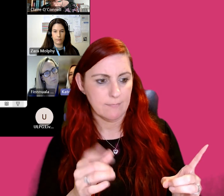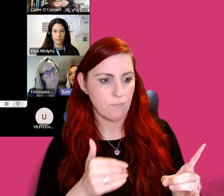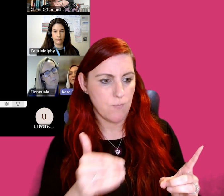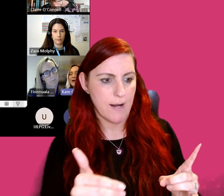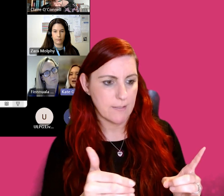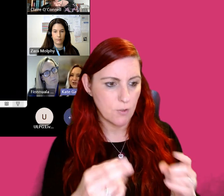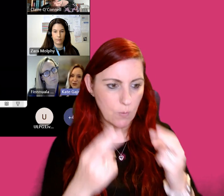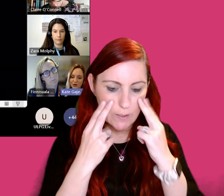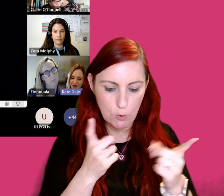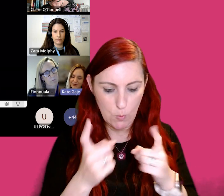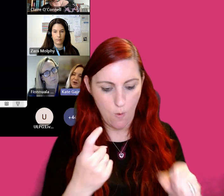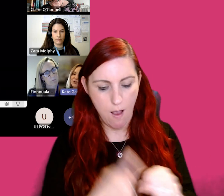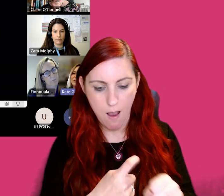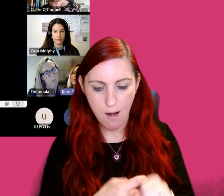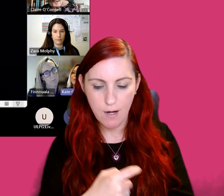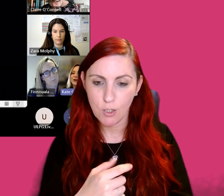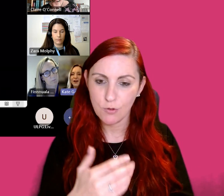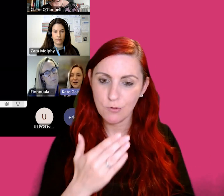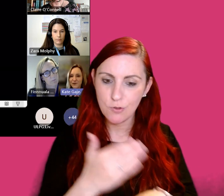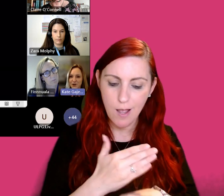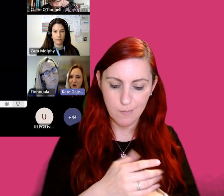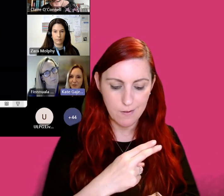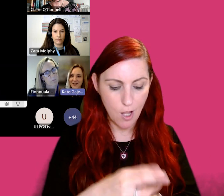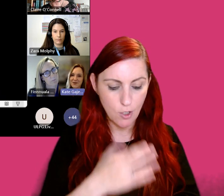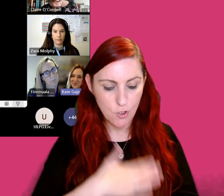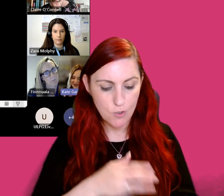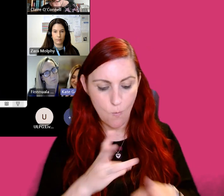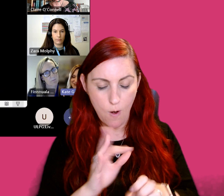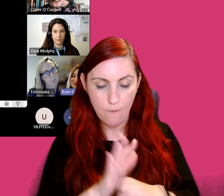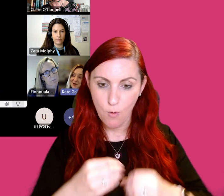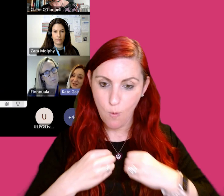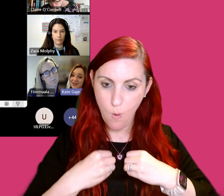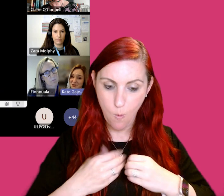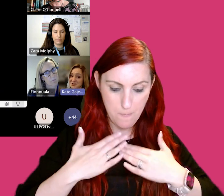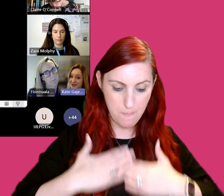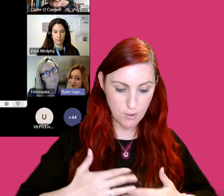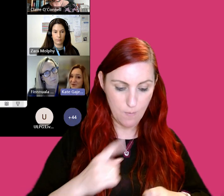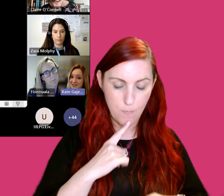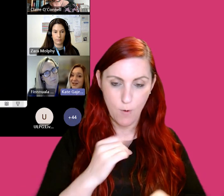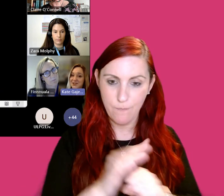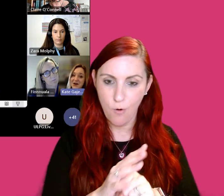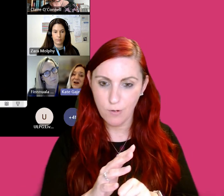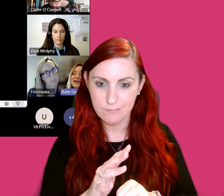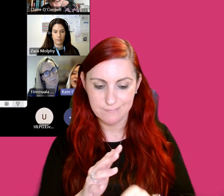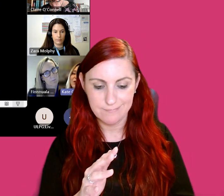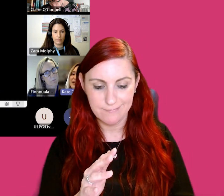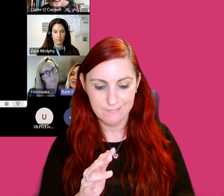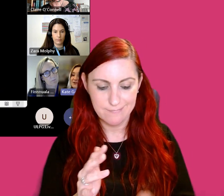hard job to not only work for your body but for the body that you develop inside you so it's a